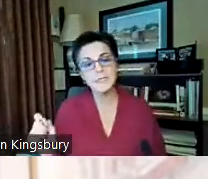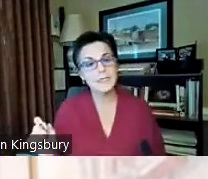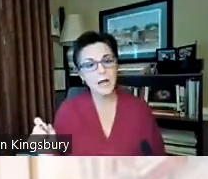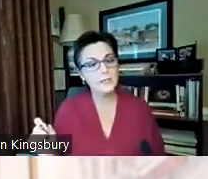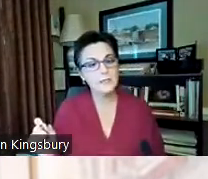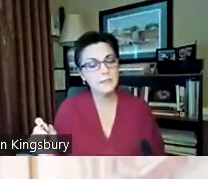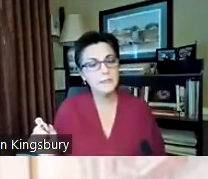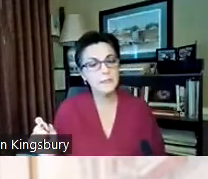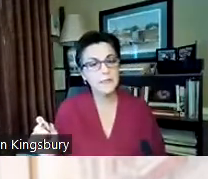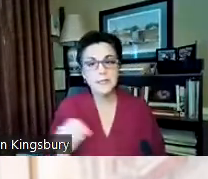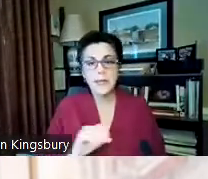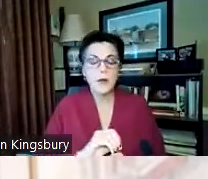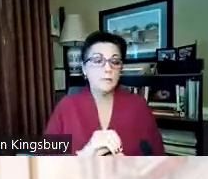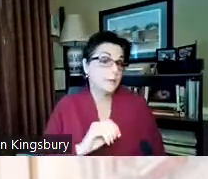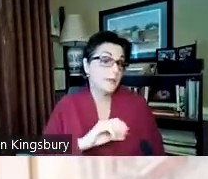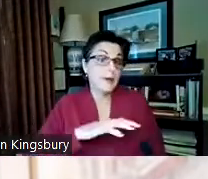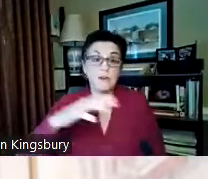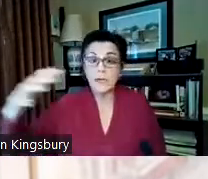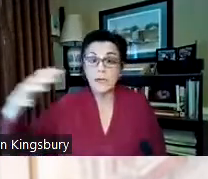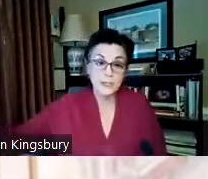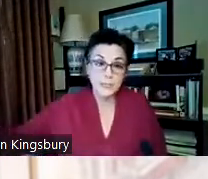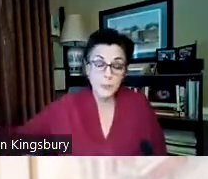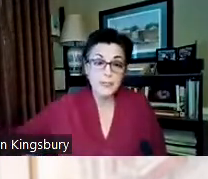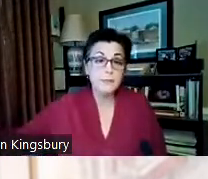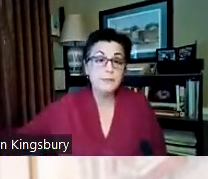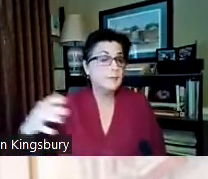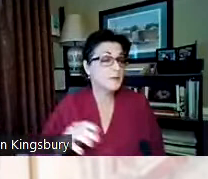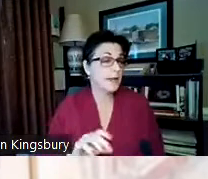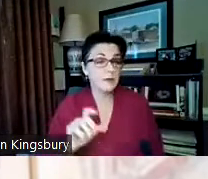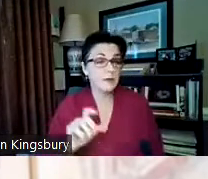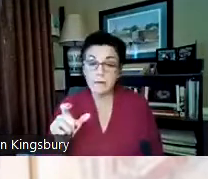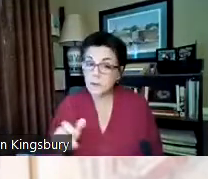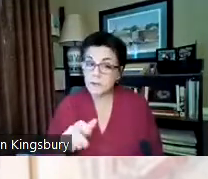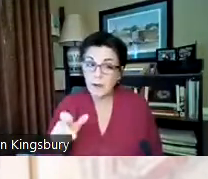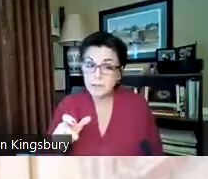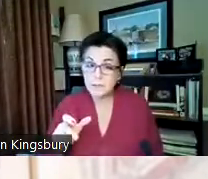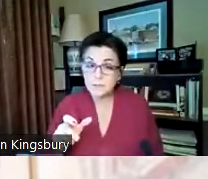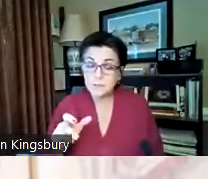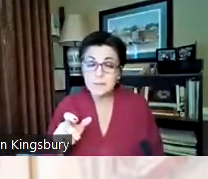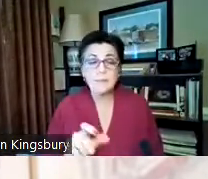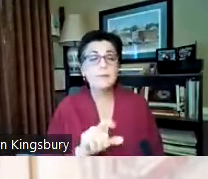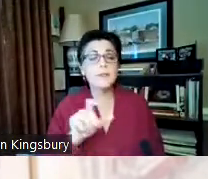it's not. Now, sometimes we might have weeks and weeks and weeks, but sometimes we might only have 24 hours. But the